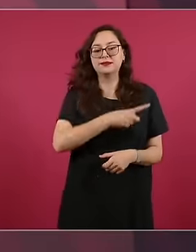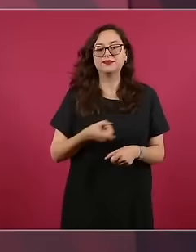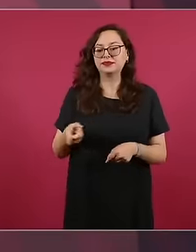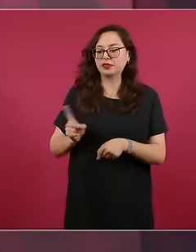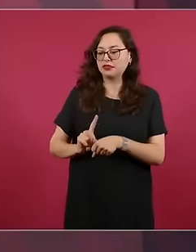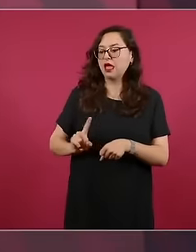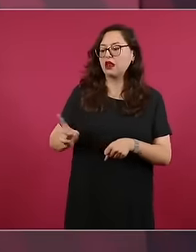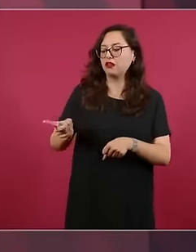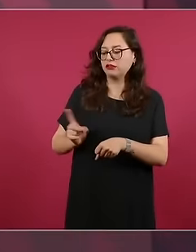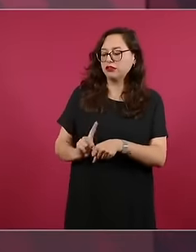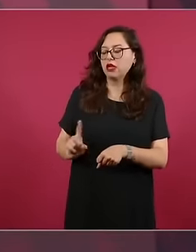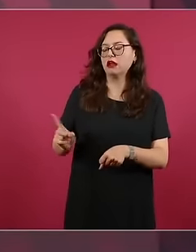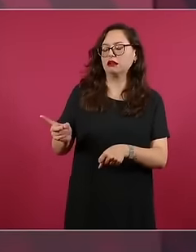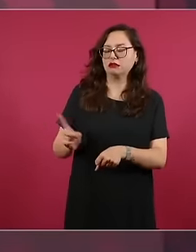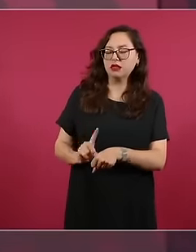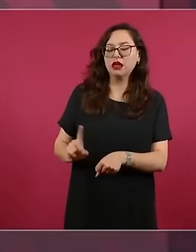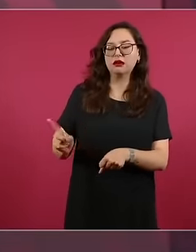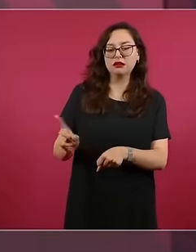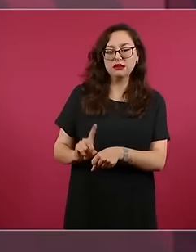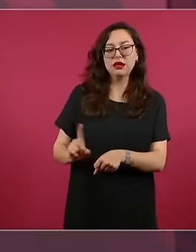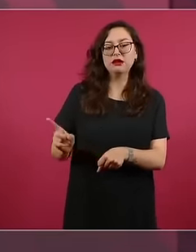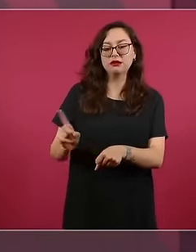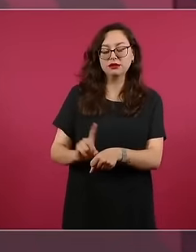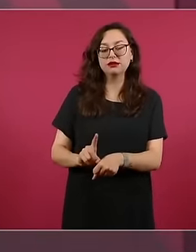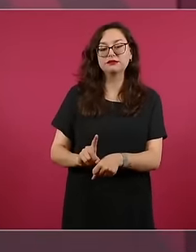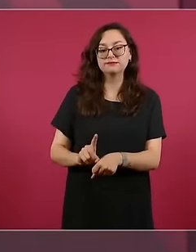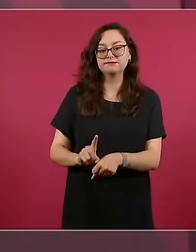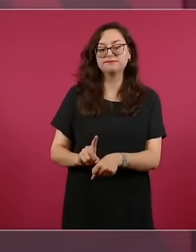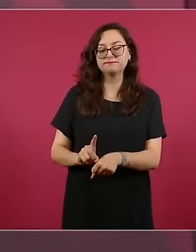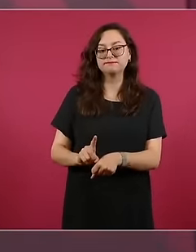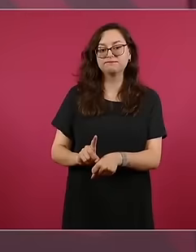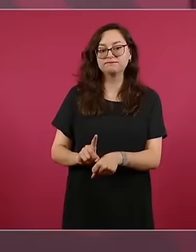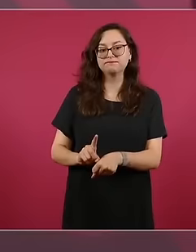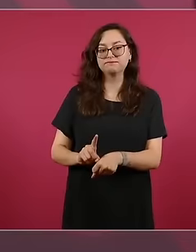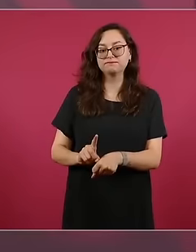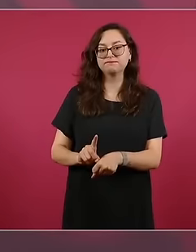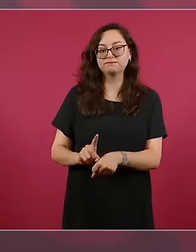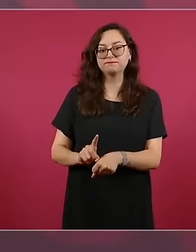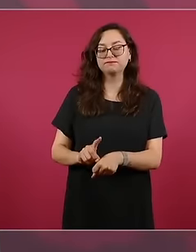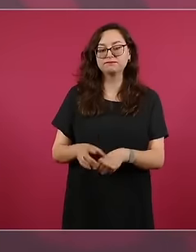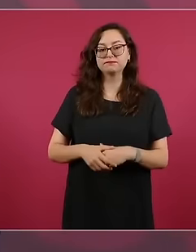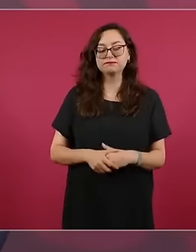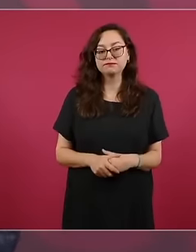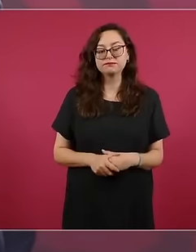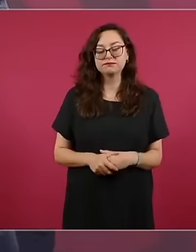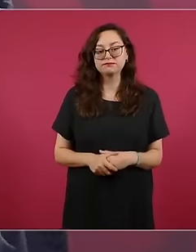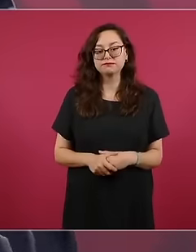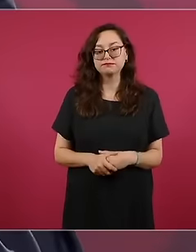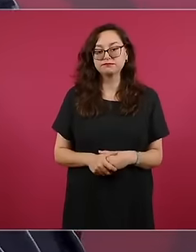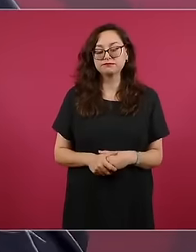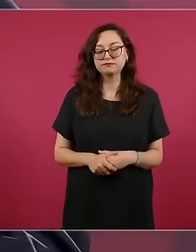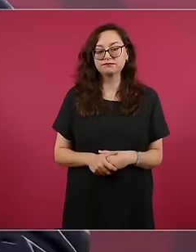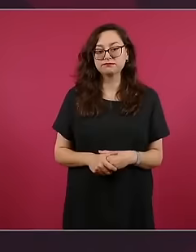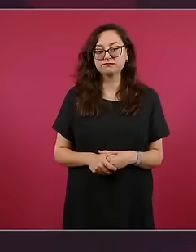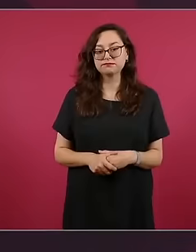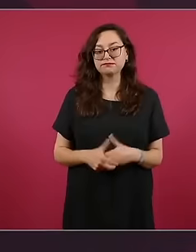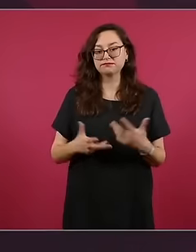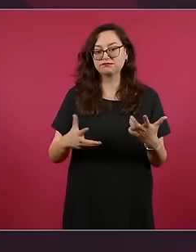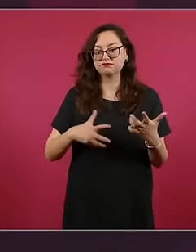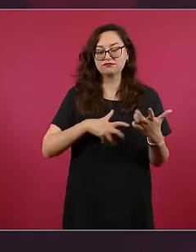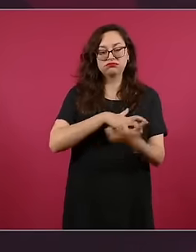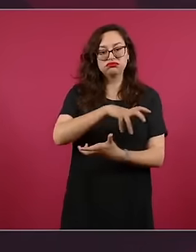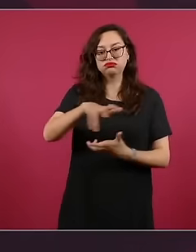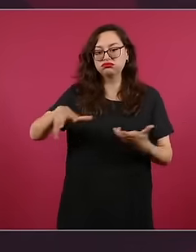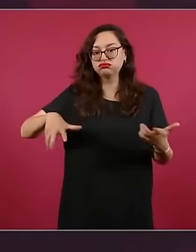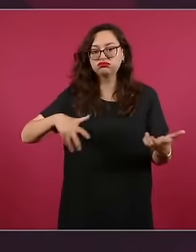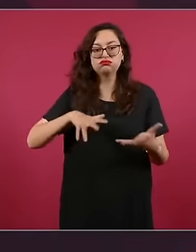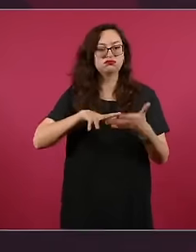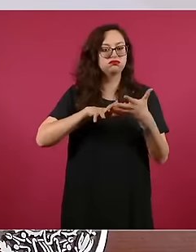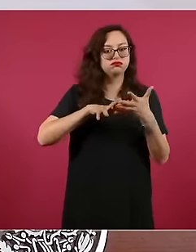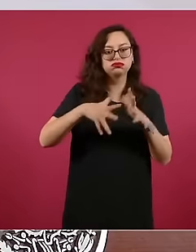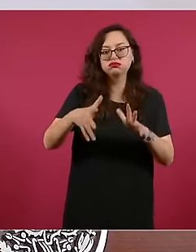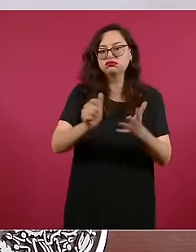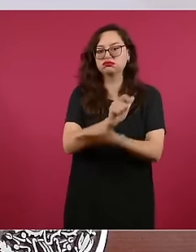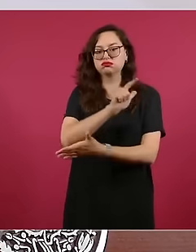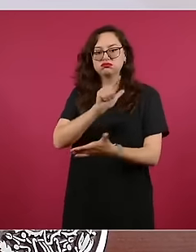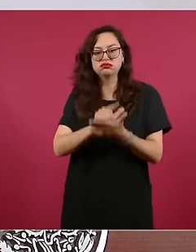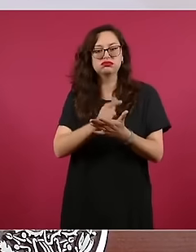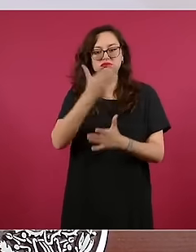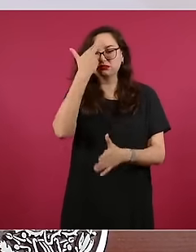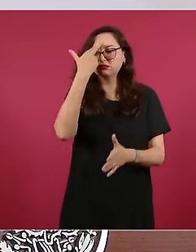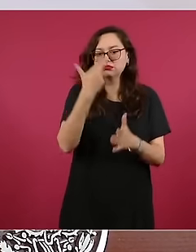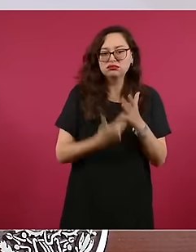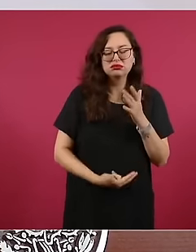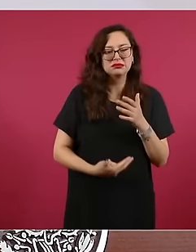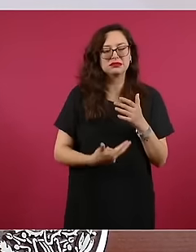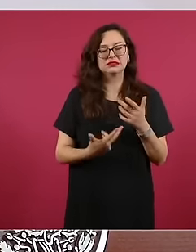country about insecurity about crimes